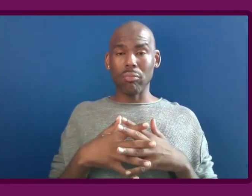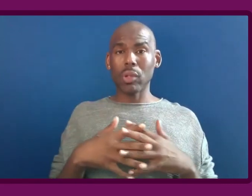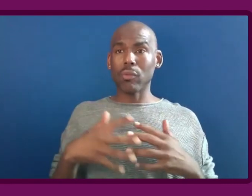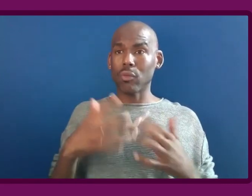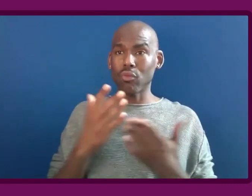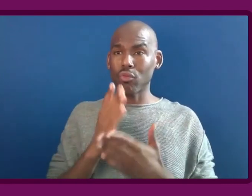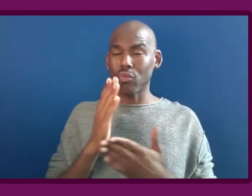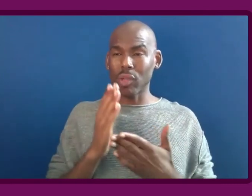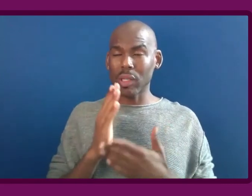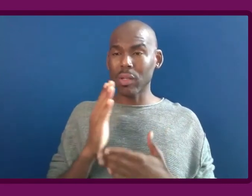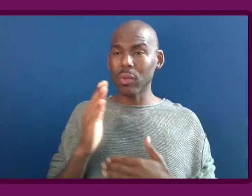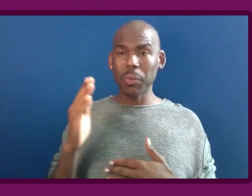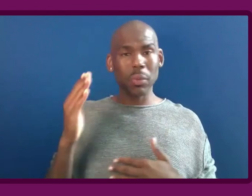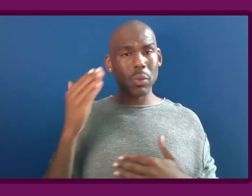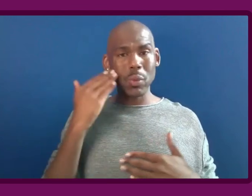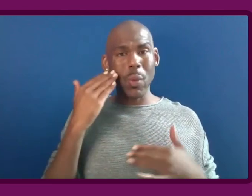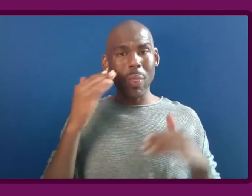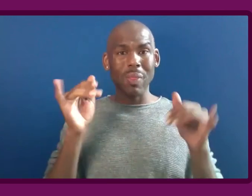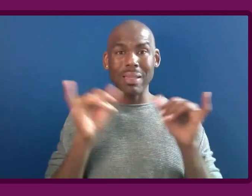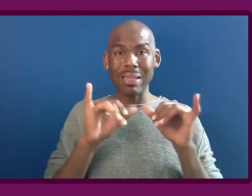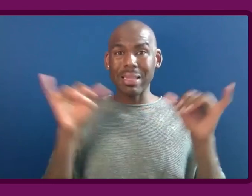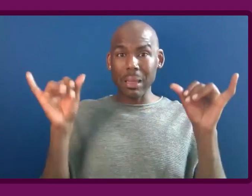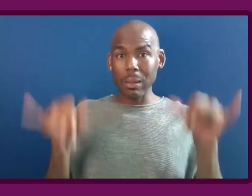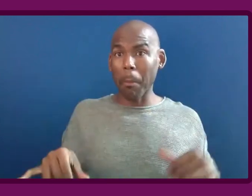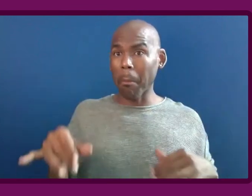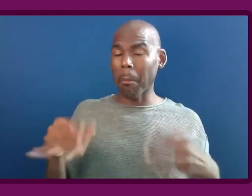for example in the case talking about Britney Spears right now, which has been